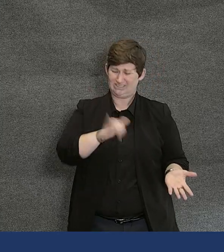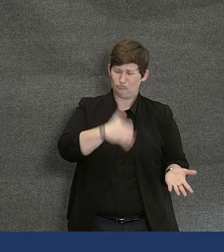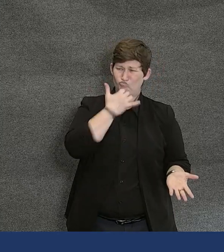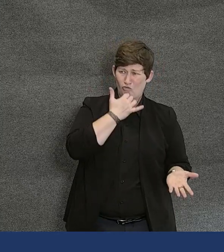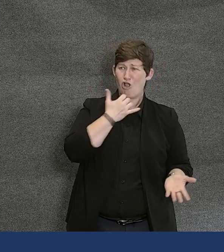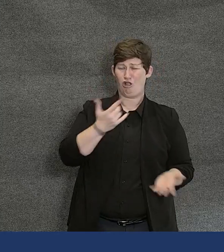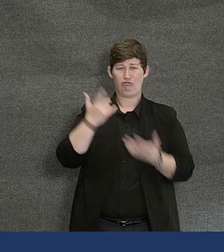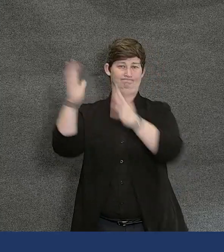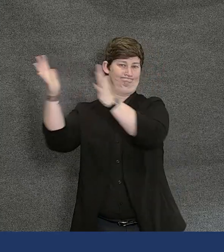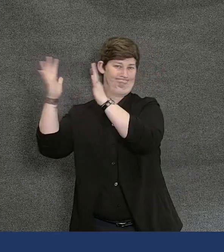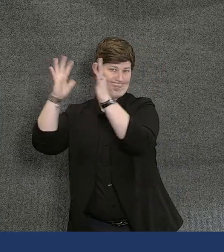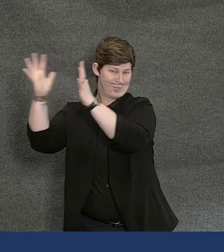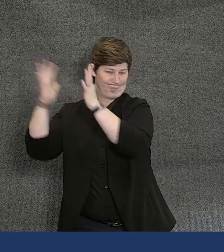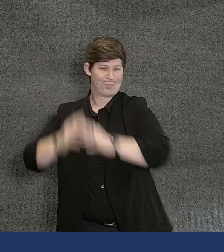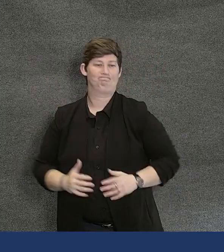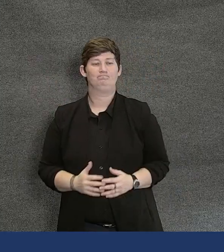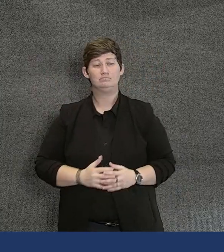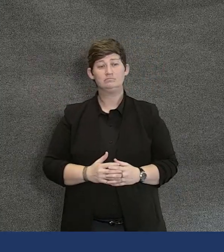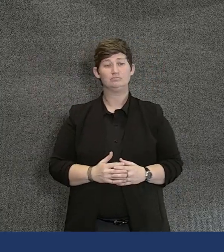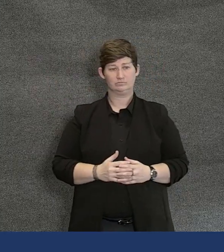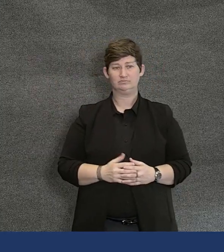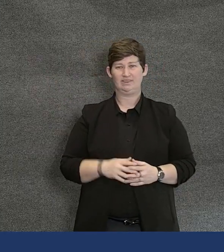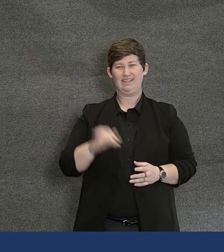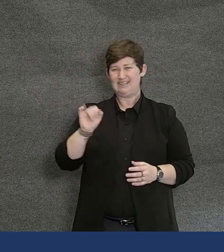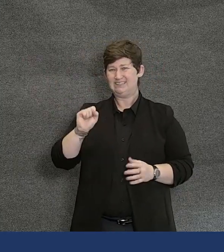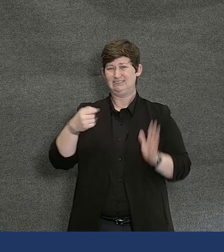That's why it is a prejudice. It is unfair.